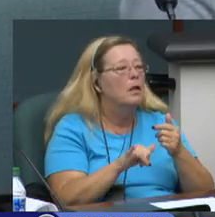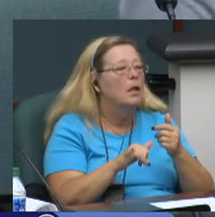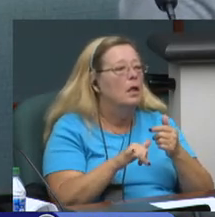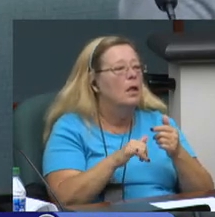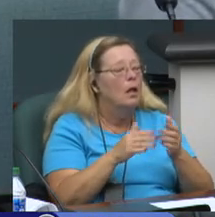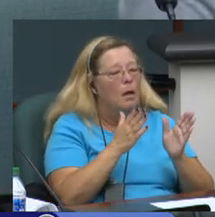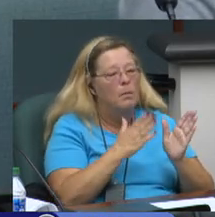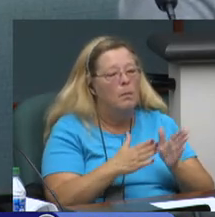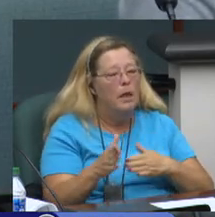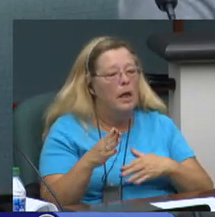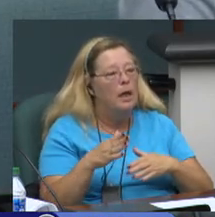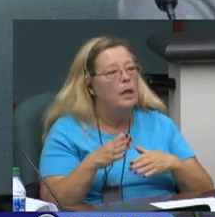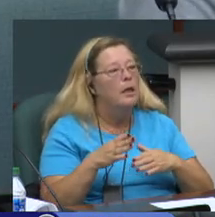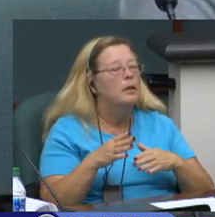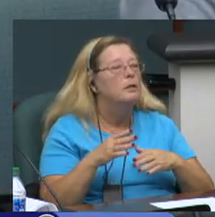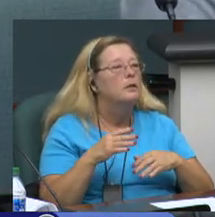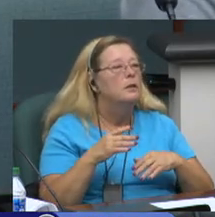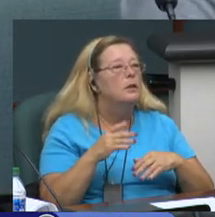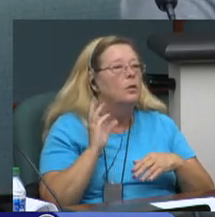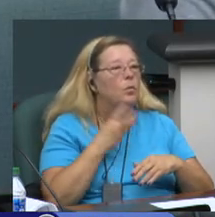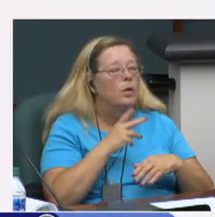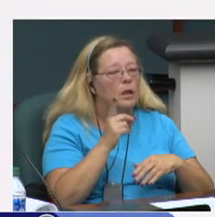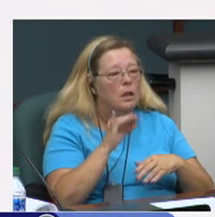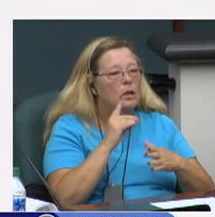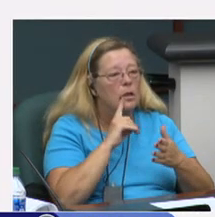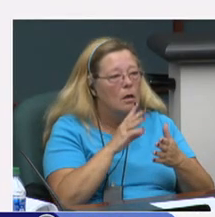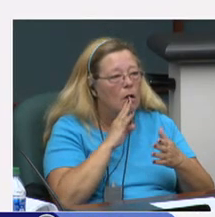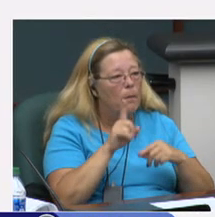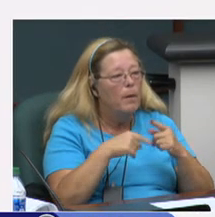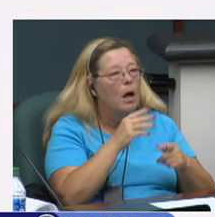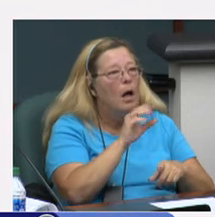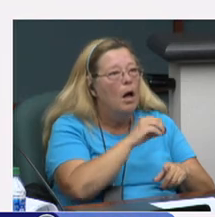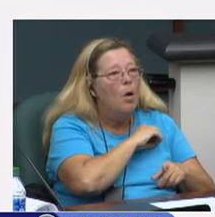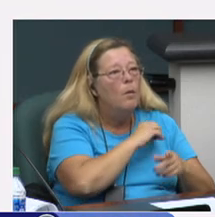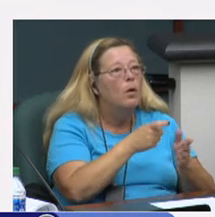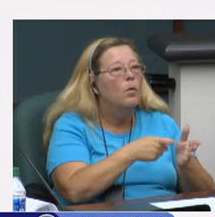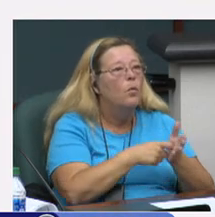Commission we did talk about ownership requirements there's a lot of